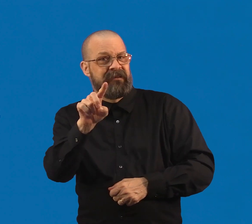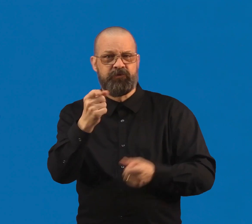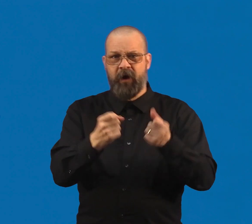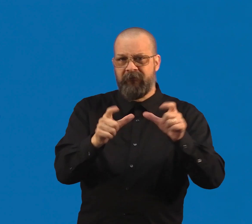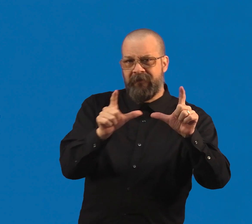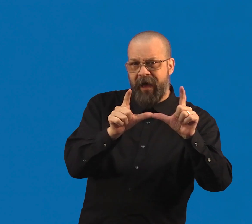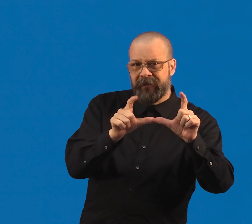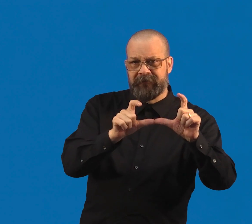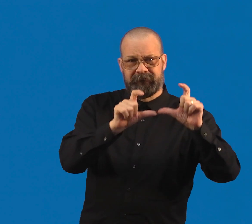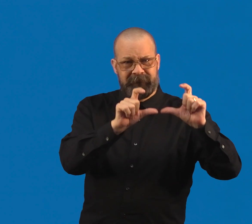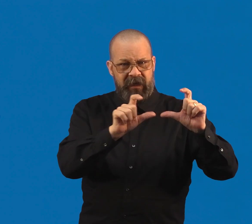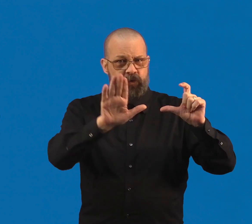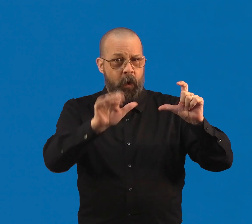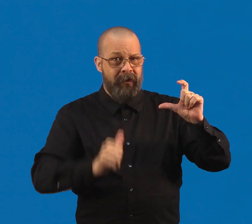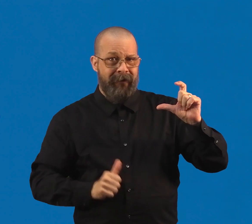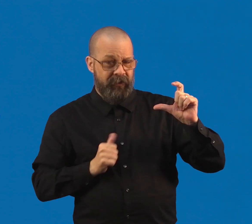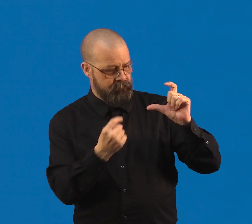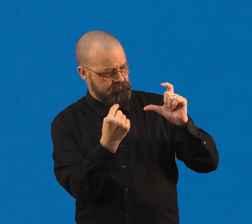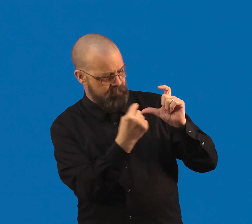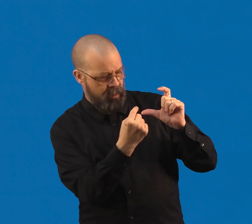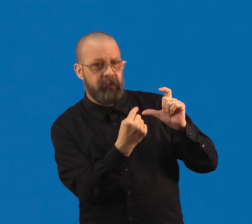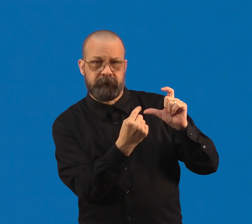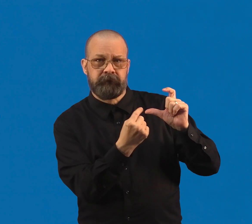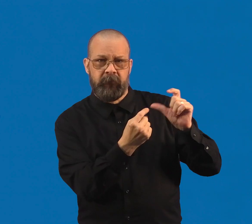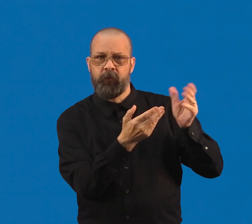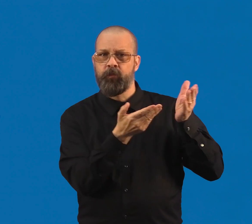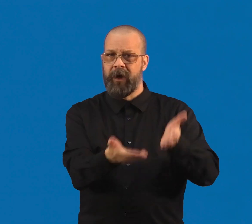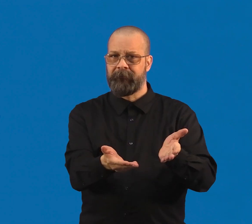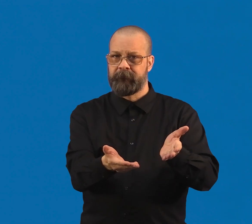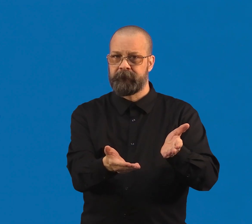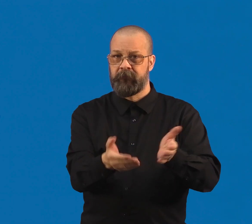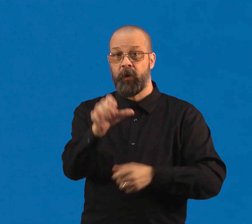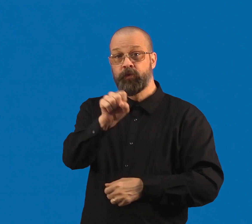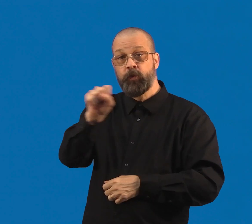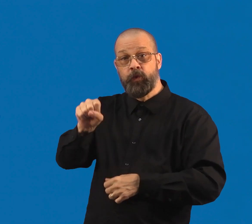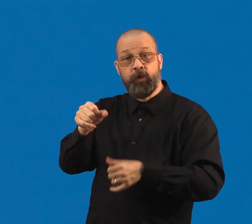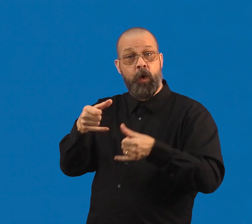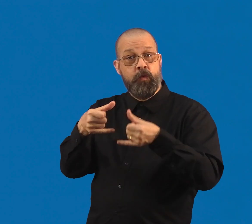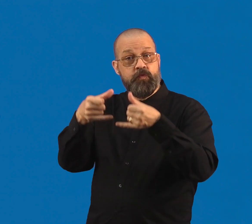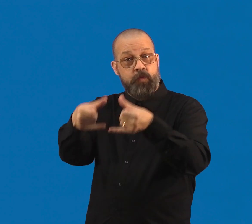that matches your home's address If you have one,